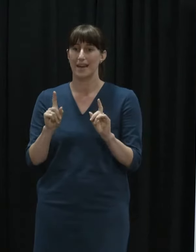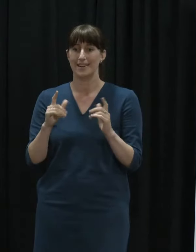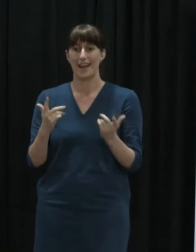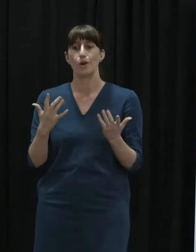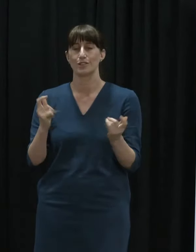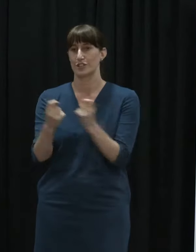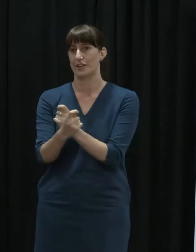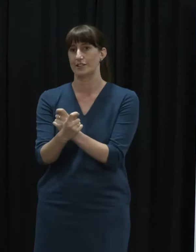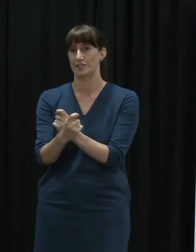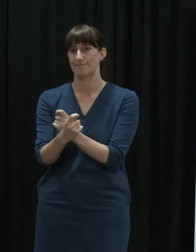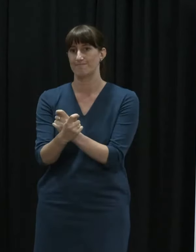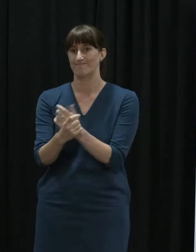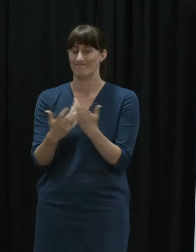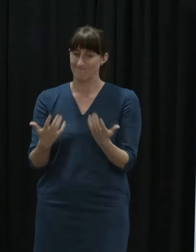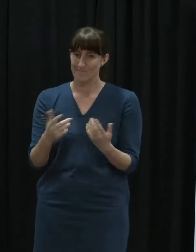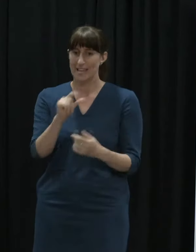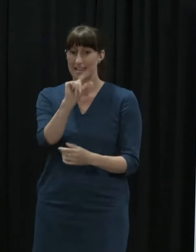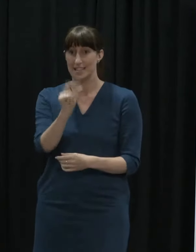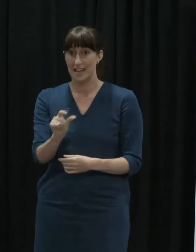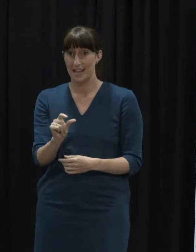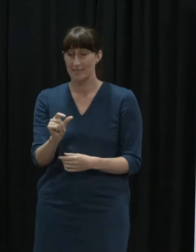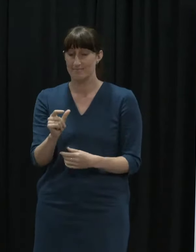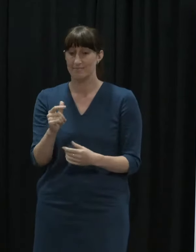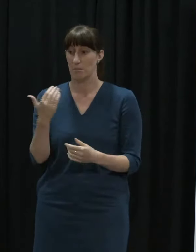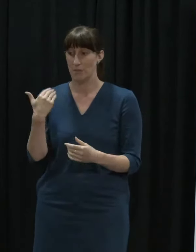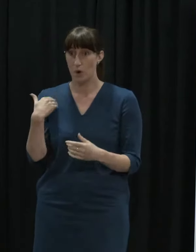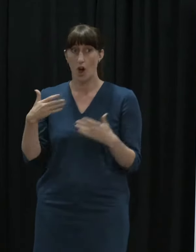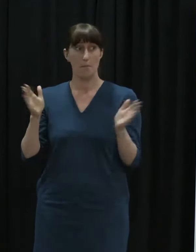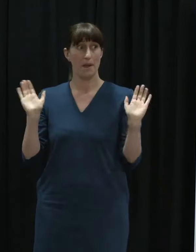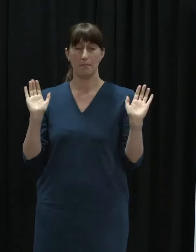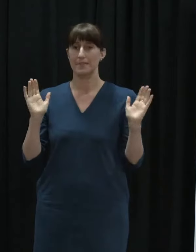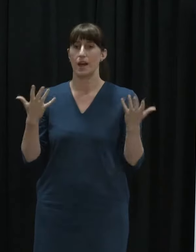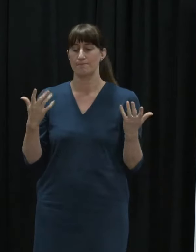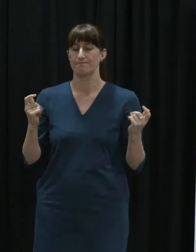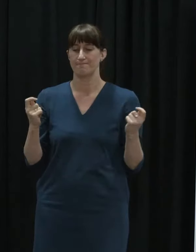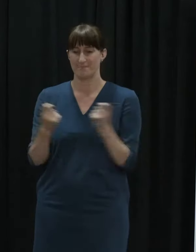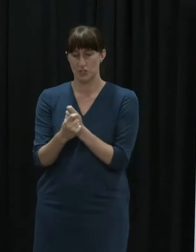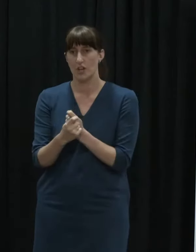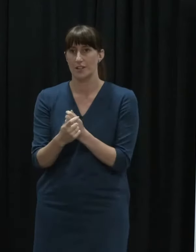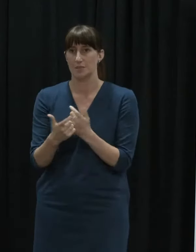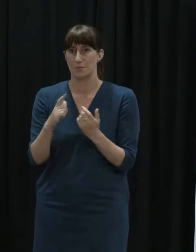They remain in place in Italy, Spain. So we see those who have moved